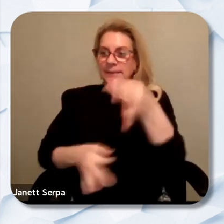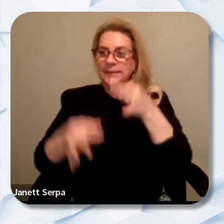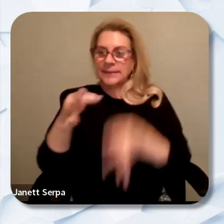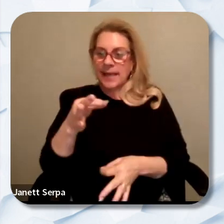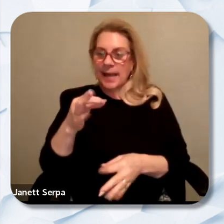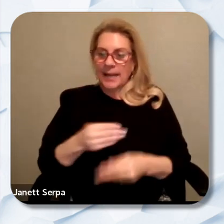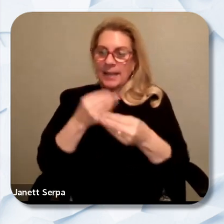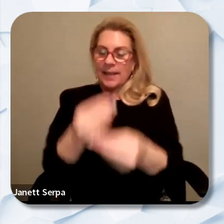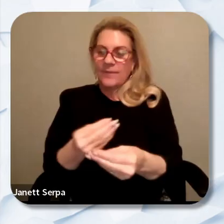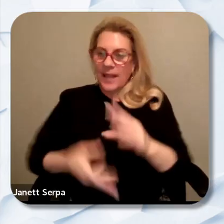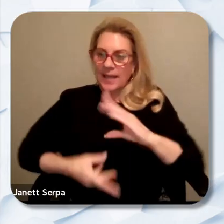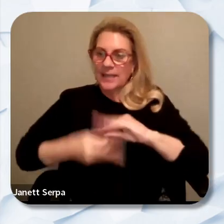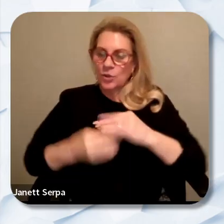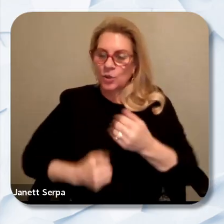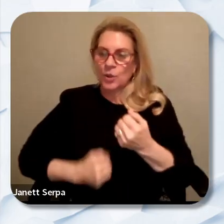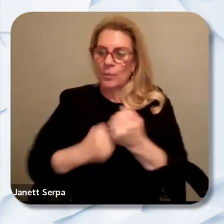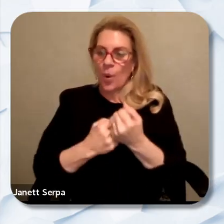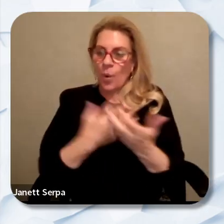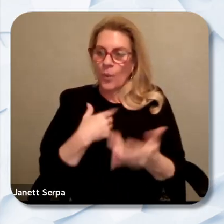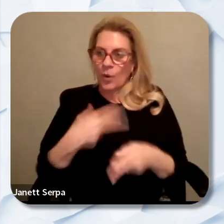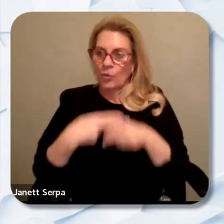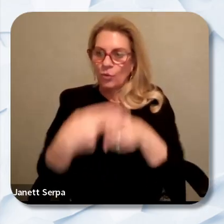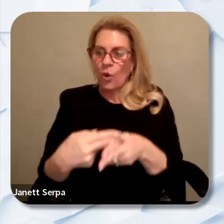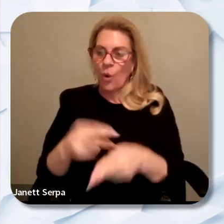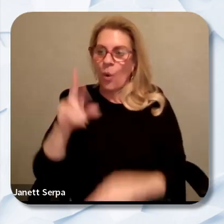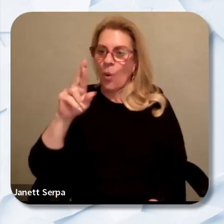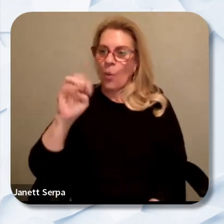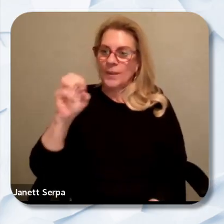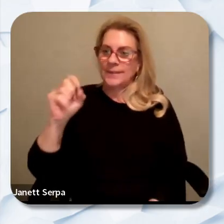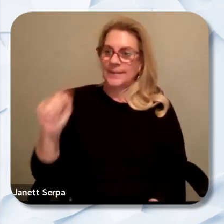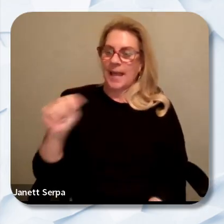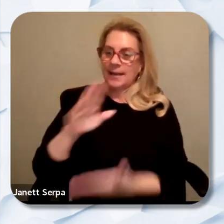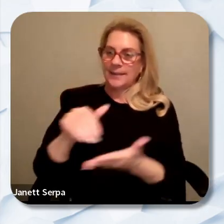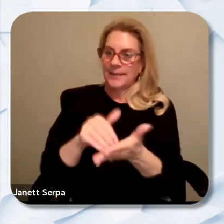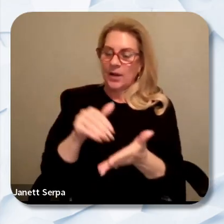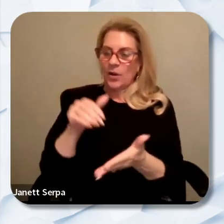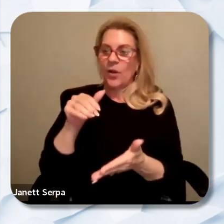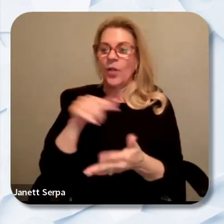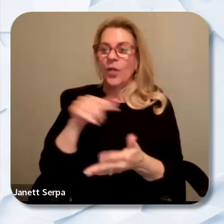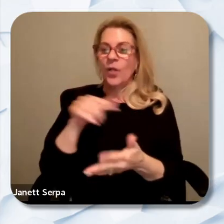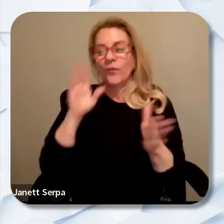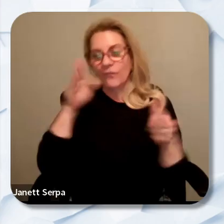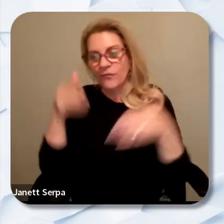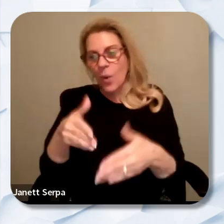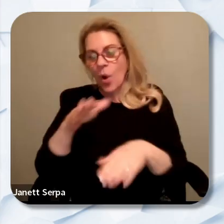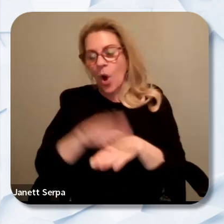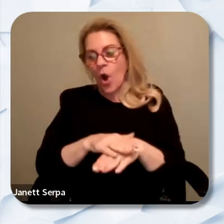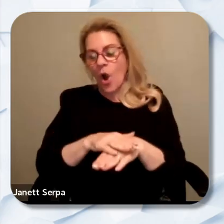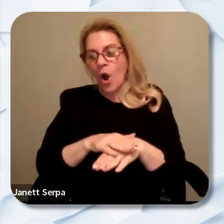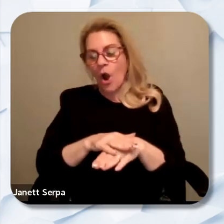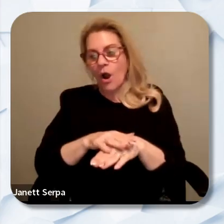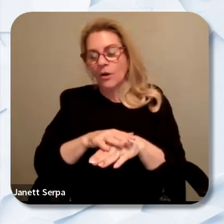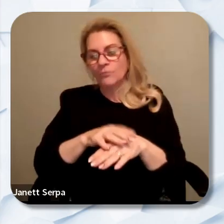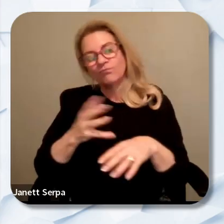additional support through what we refer to as reset centers that focus on restorative practices